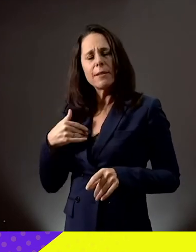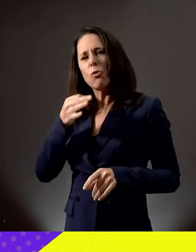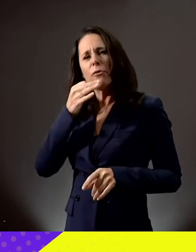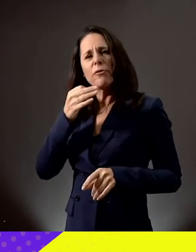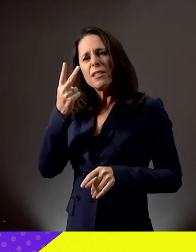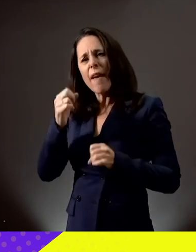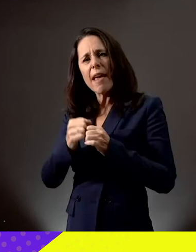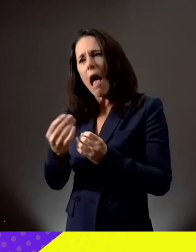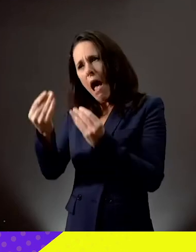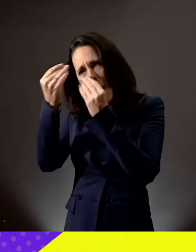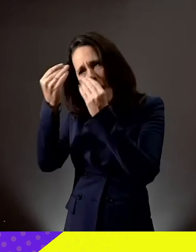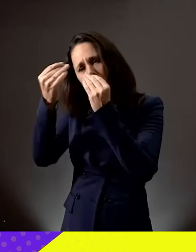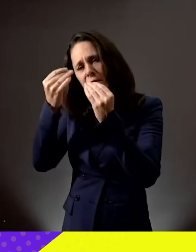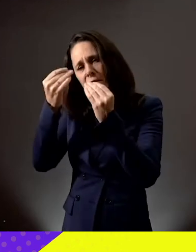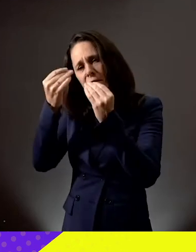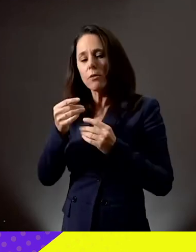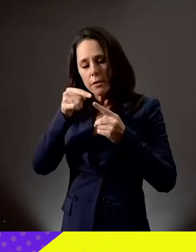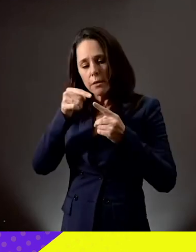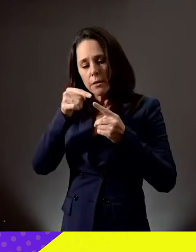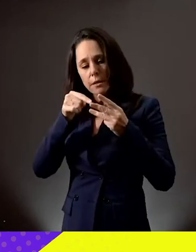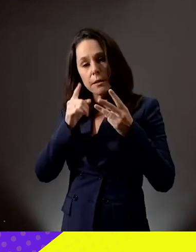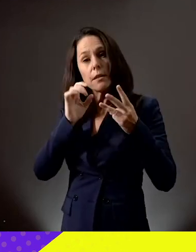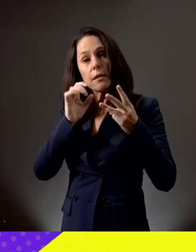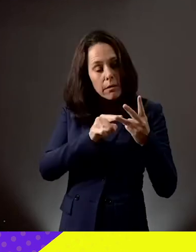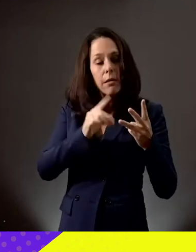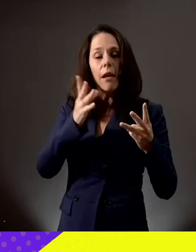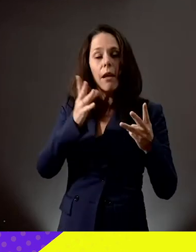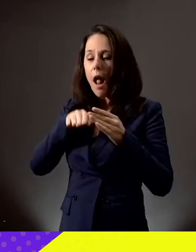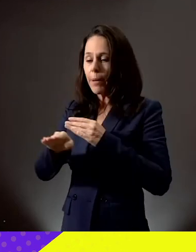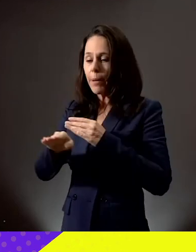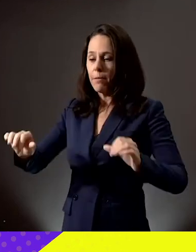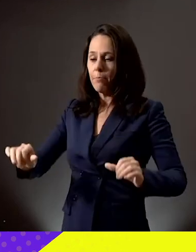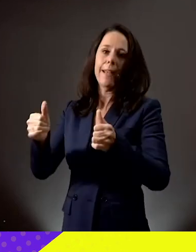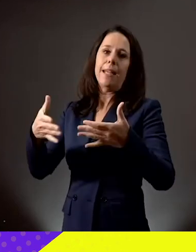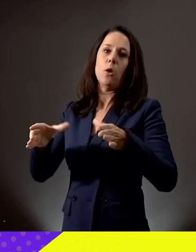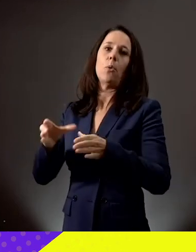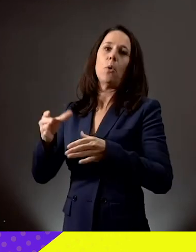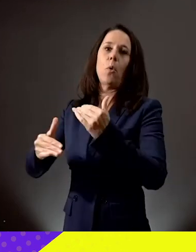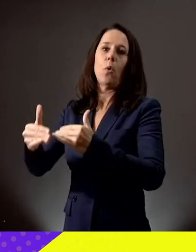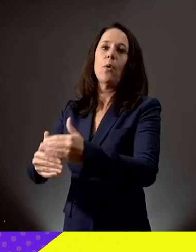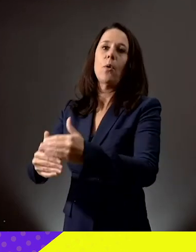If they can do this and this, they can already join our shifts. That's the core of our success.